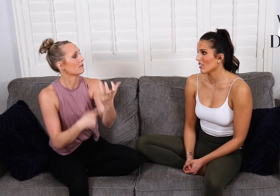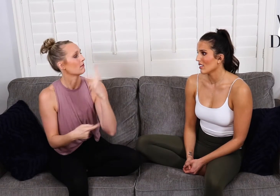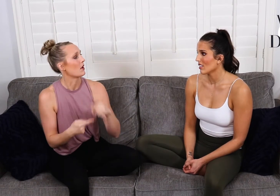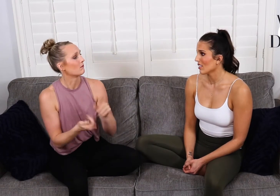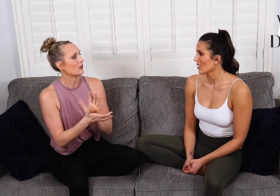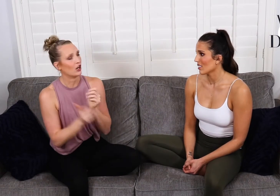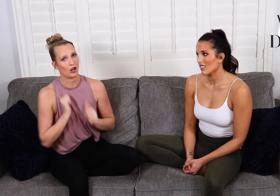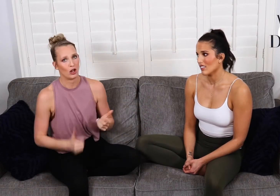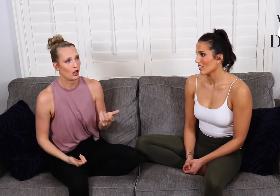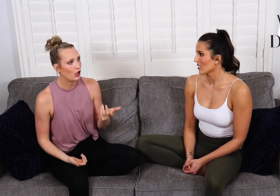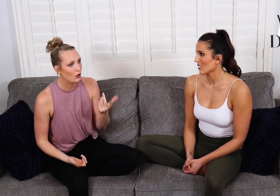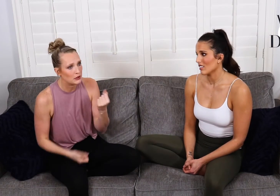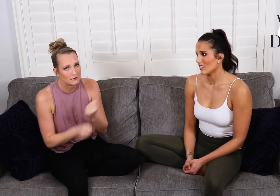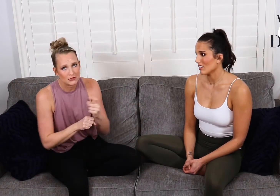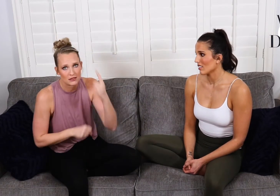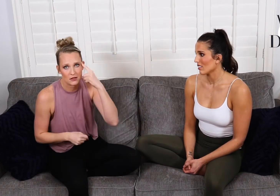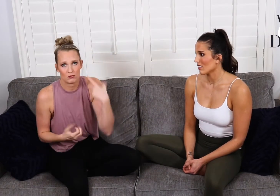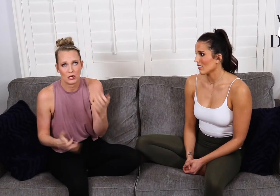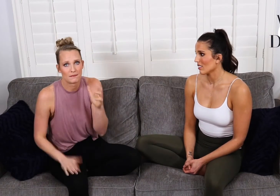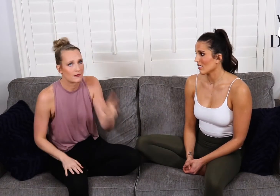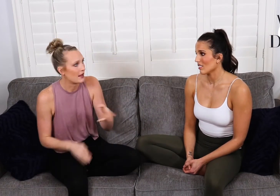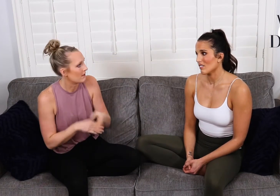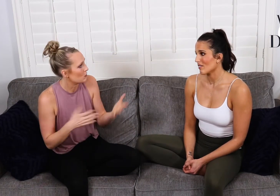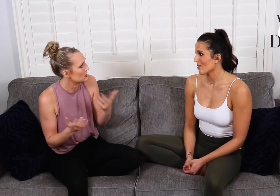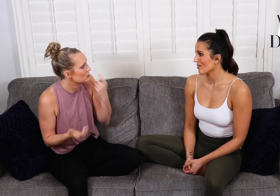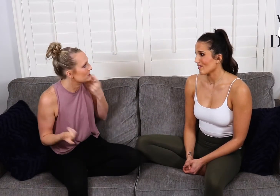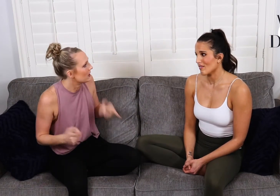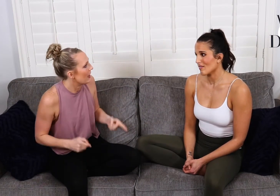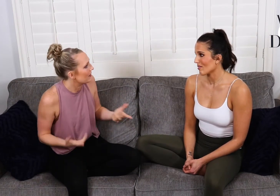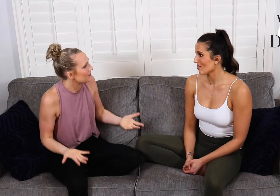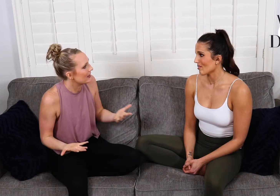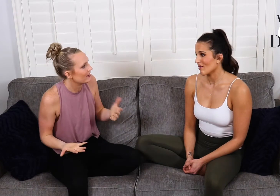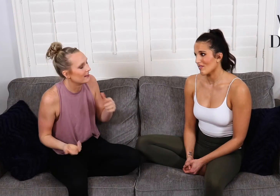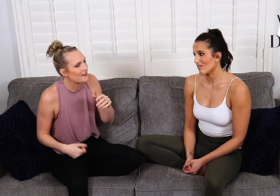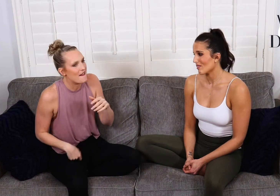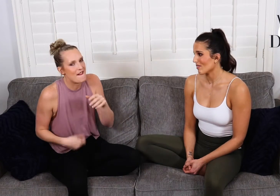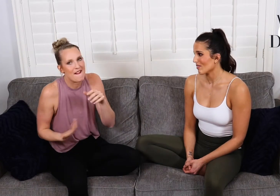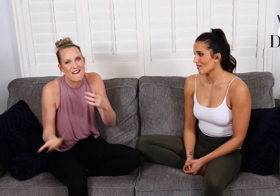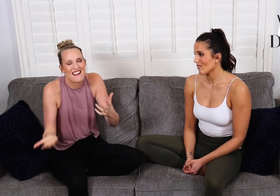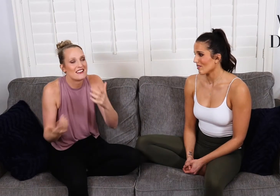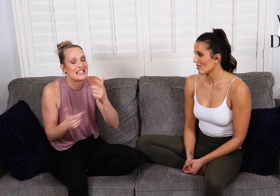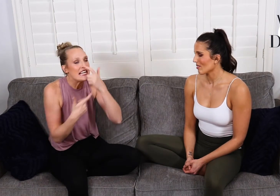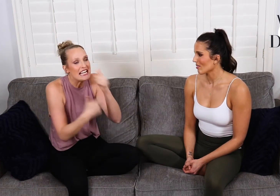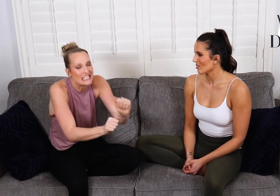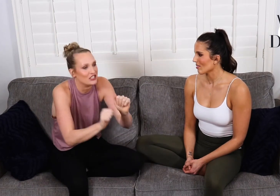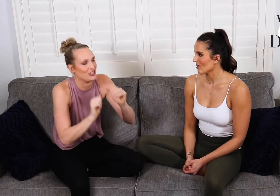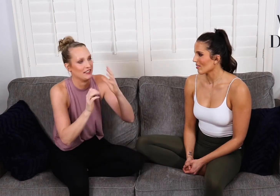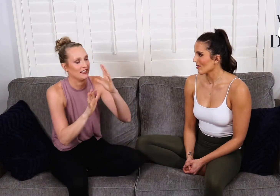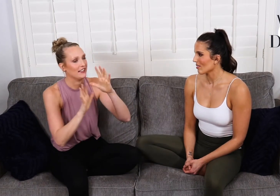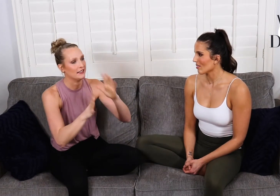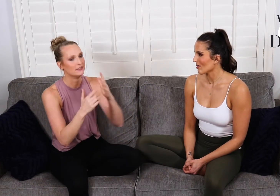back and they gave me my money back and I'm like what makes you think that I would want to return after what just happened, you know, and so it's